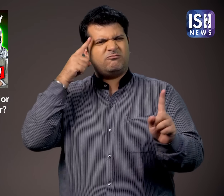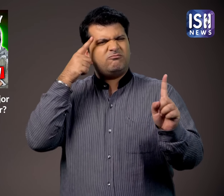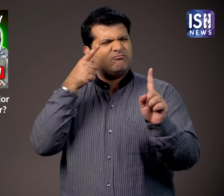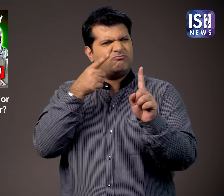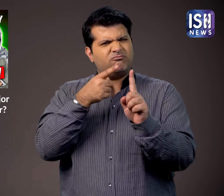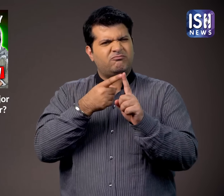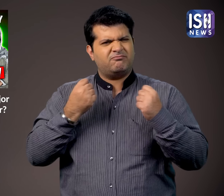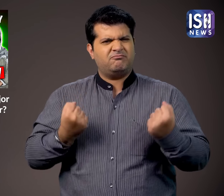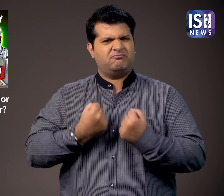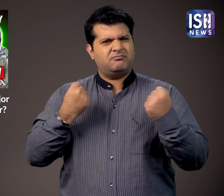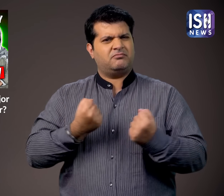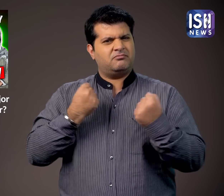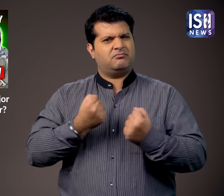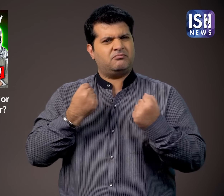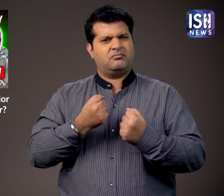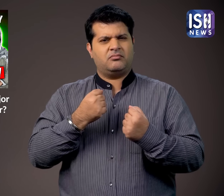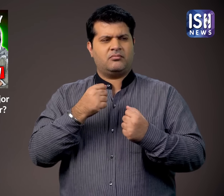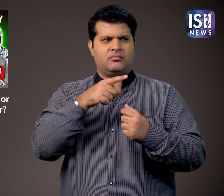He was determined and worked hard.